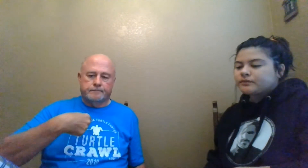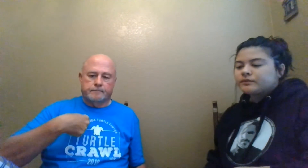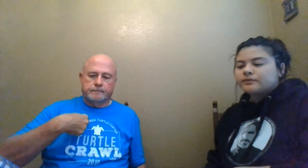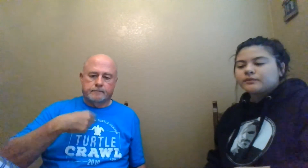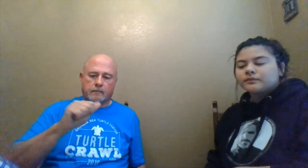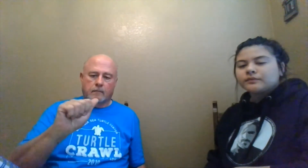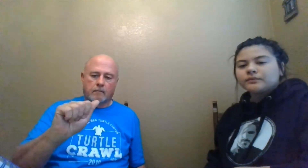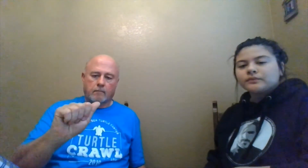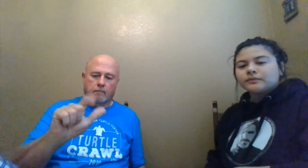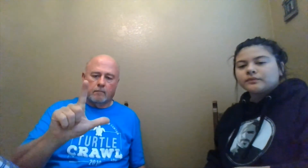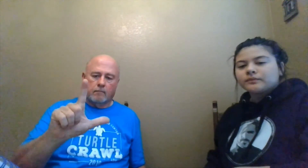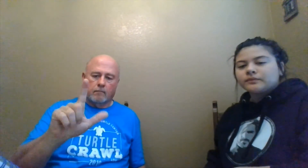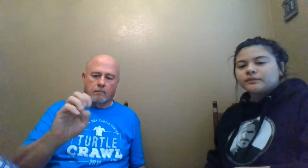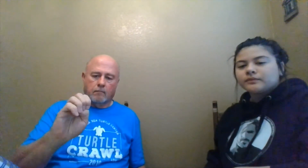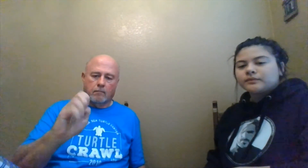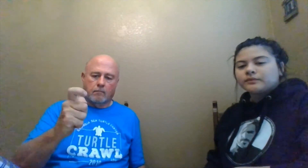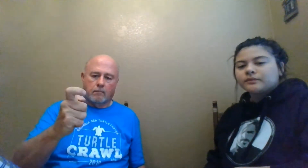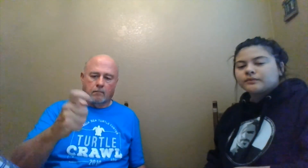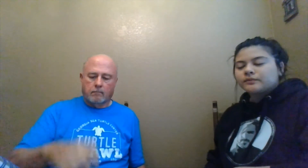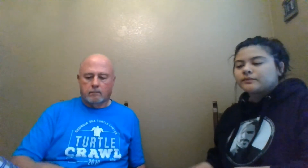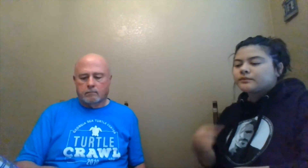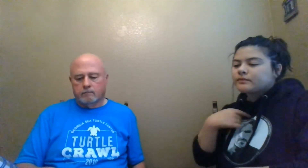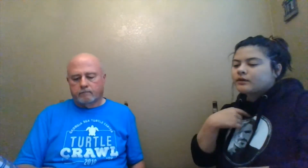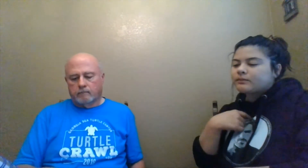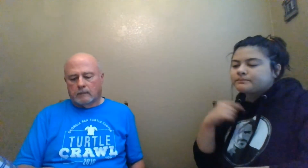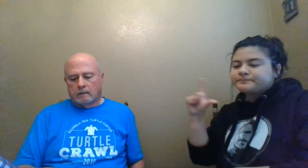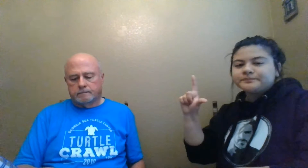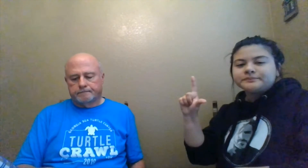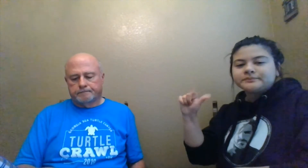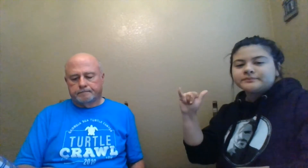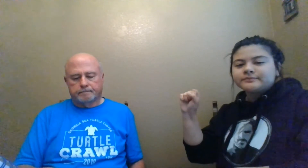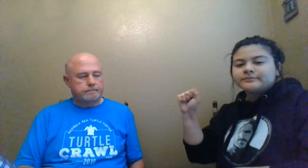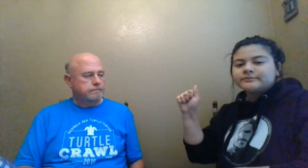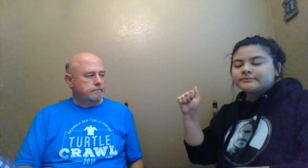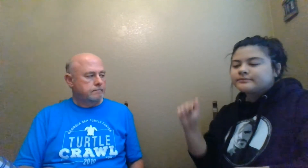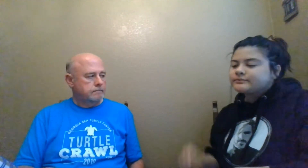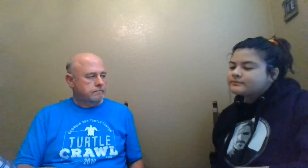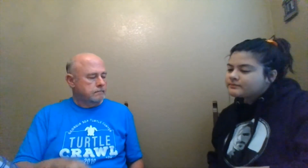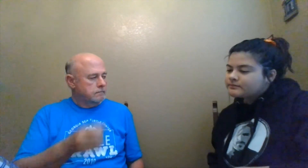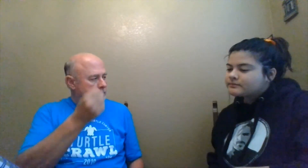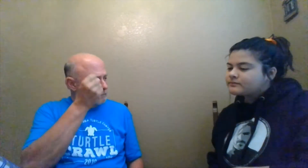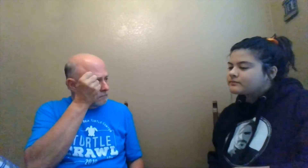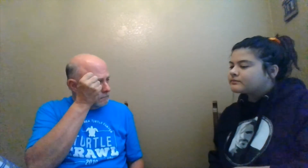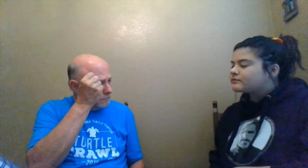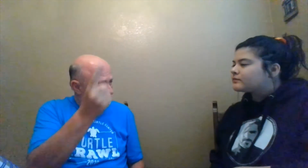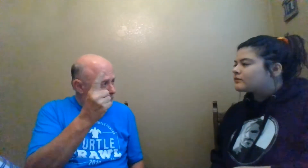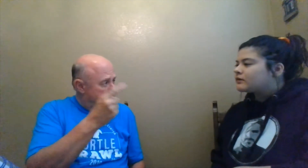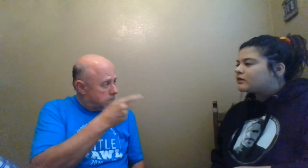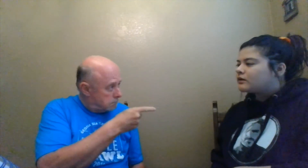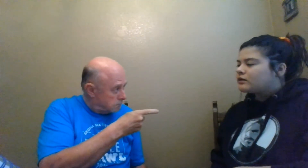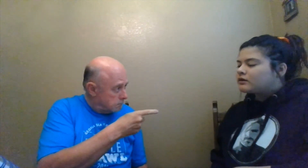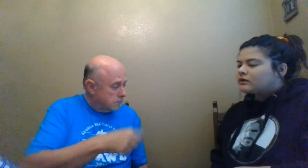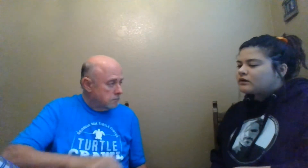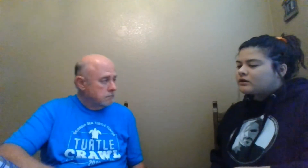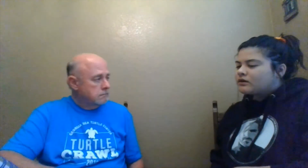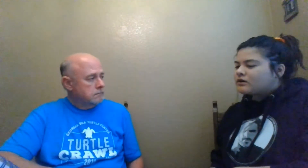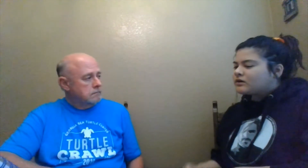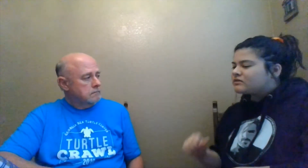I am Alex I am Lisa do you understand?